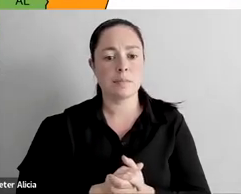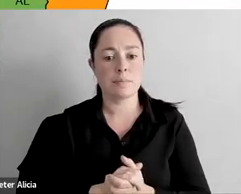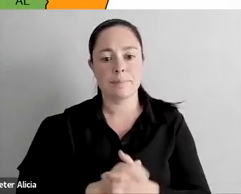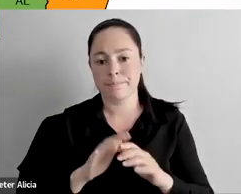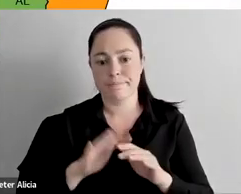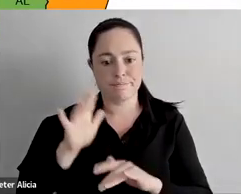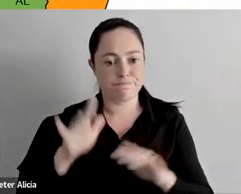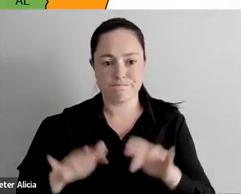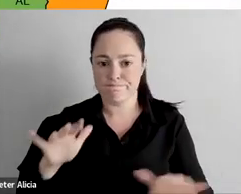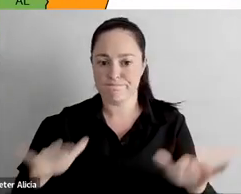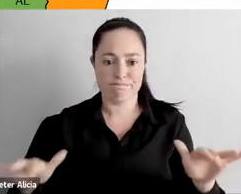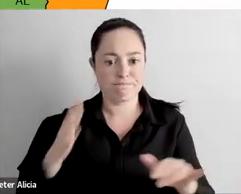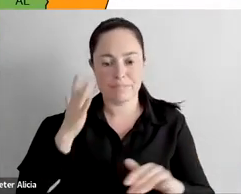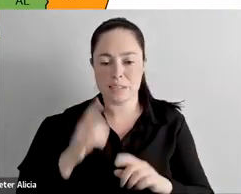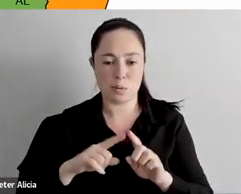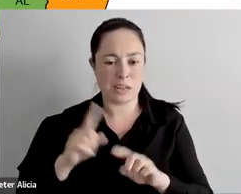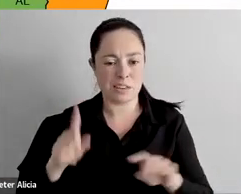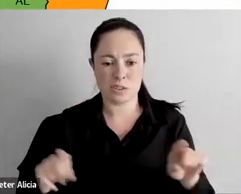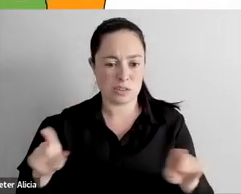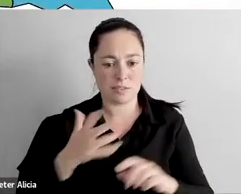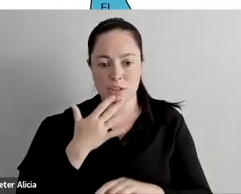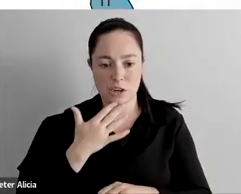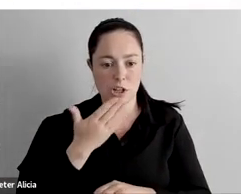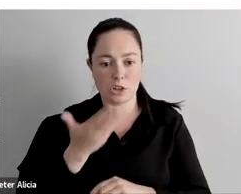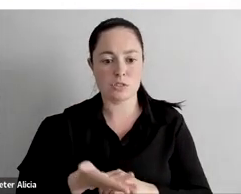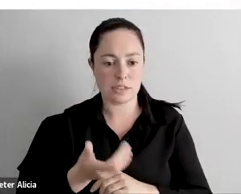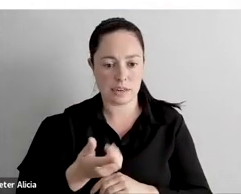and different colors on this map represent different